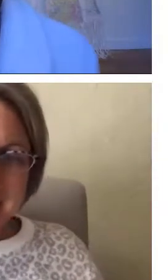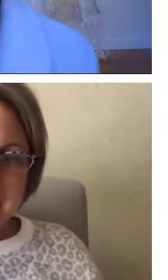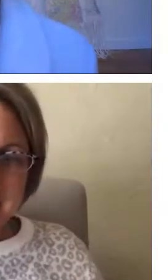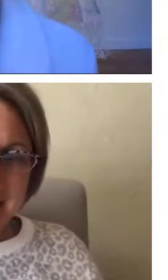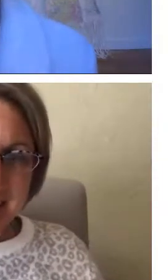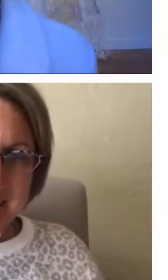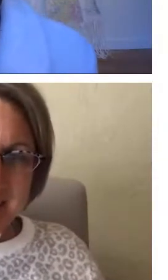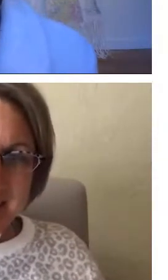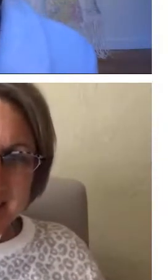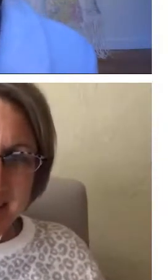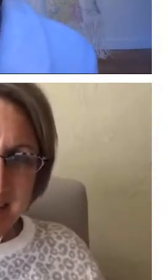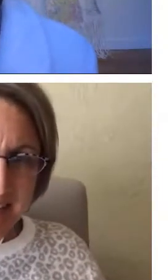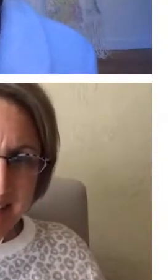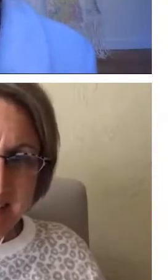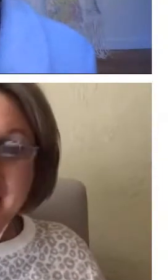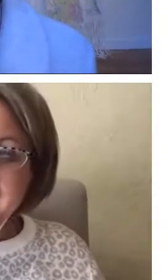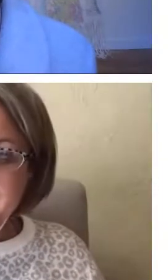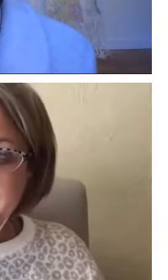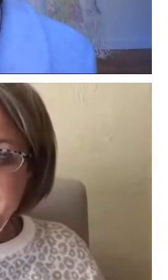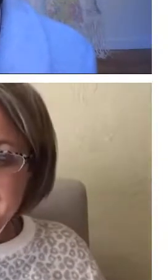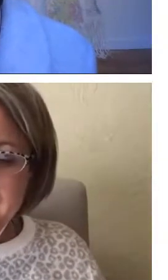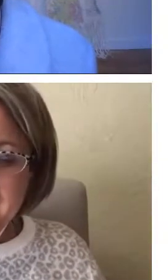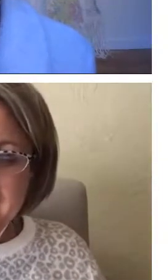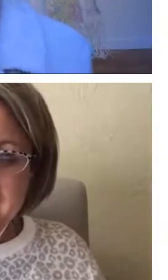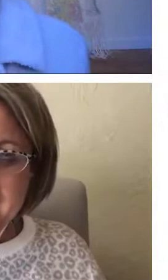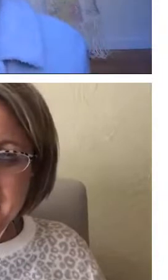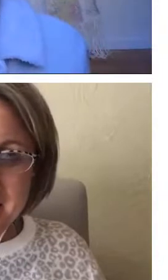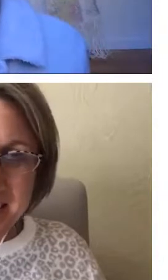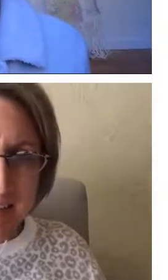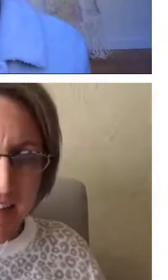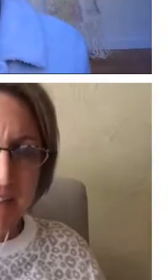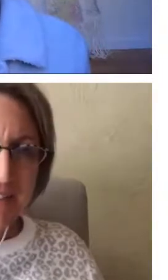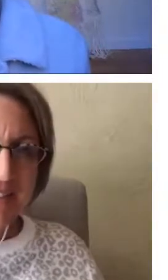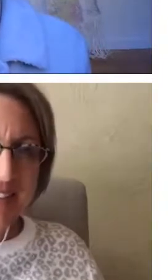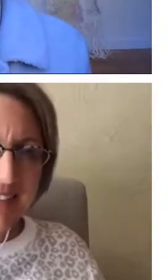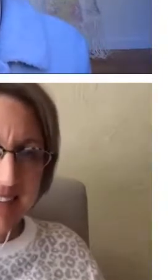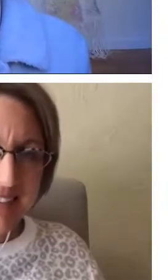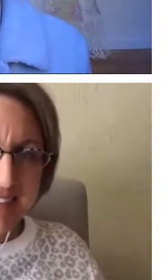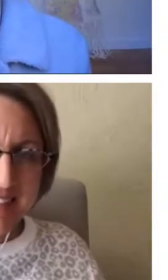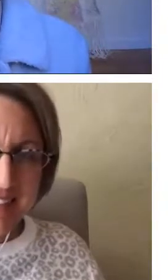I can hear David.